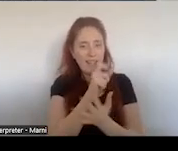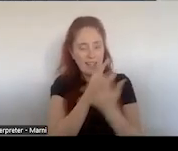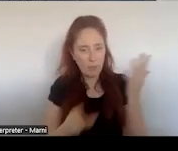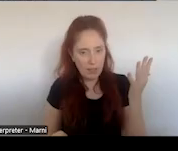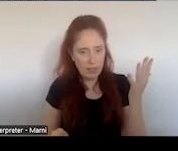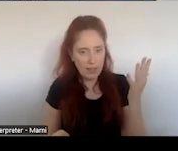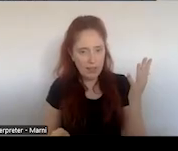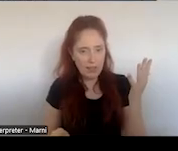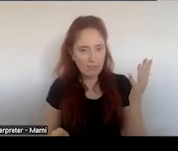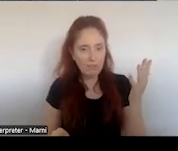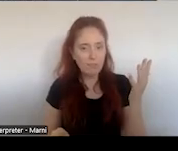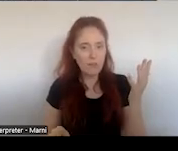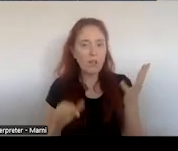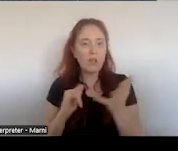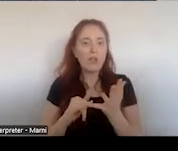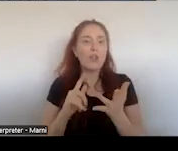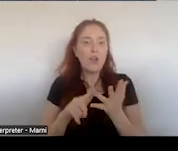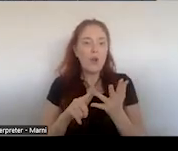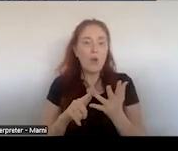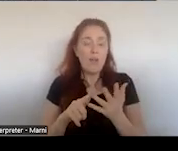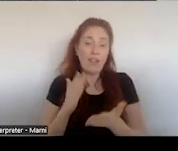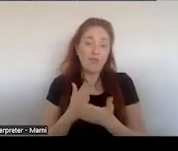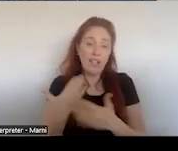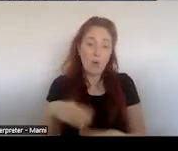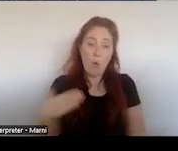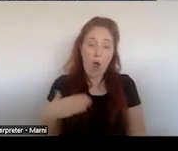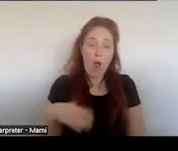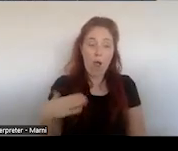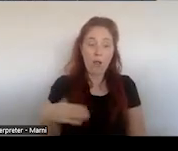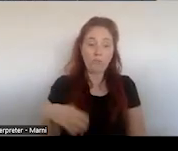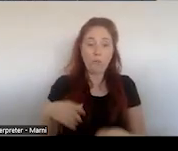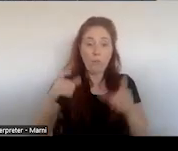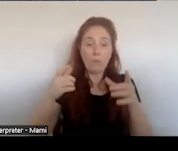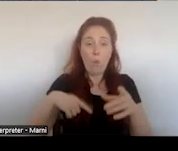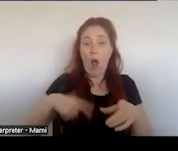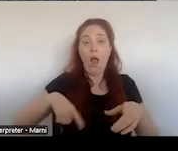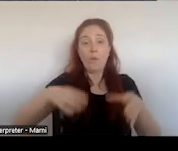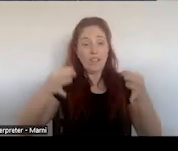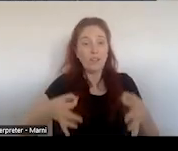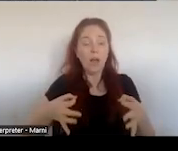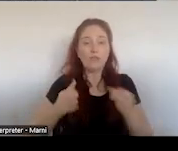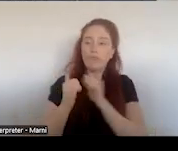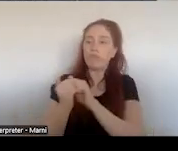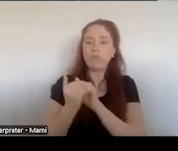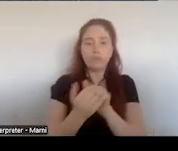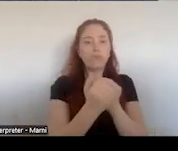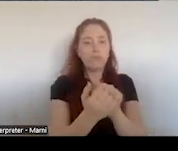That was the main reason and the main focus for that partnership, and relationship. But